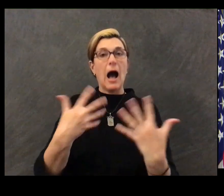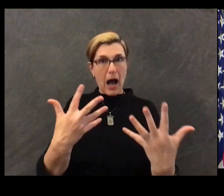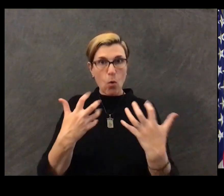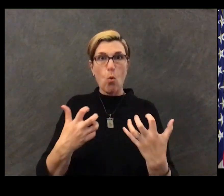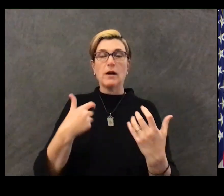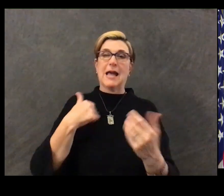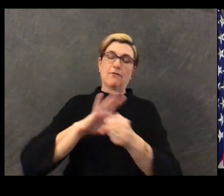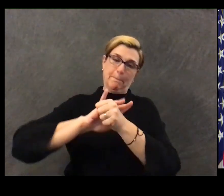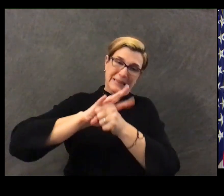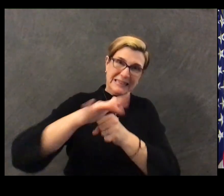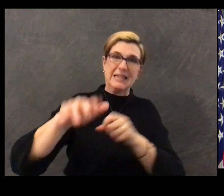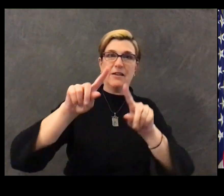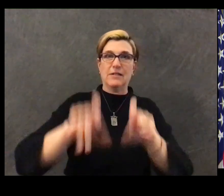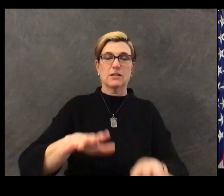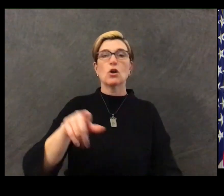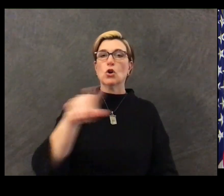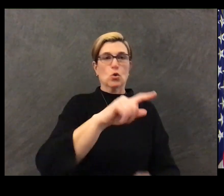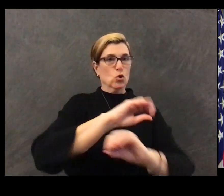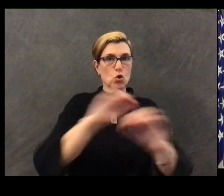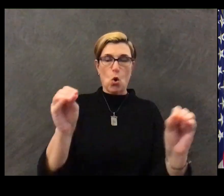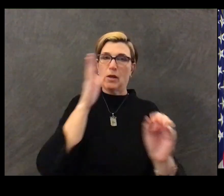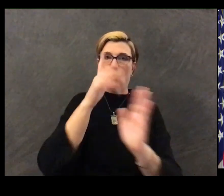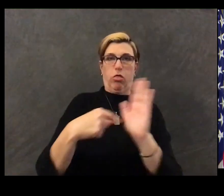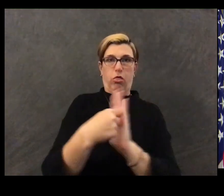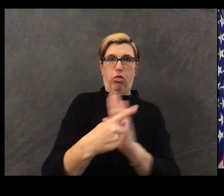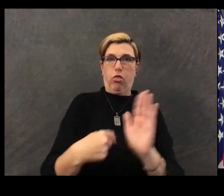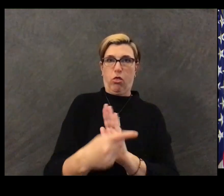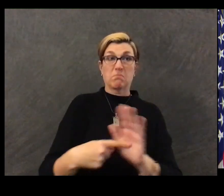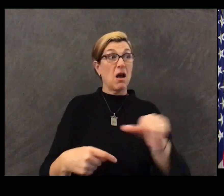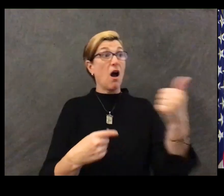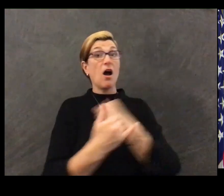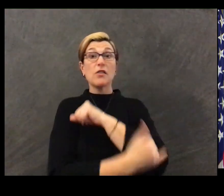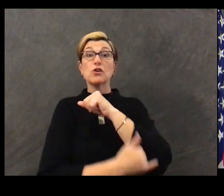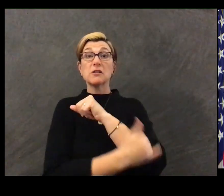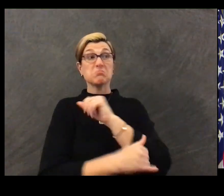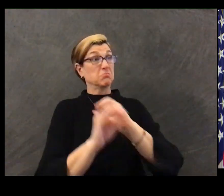nobody has done it like we've done it and nobody will and we're getting very